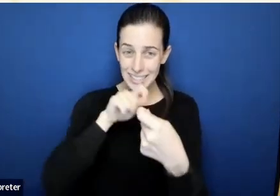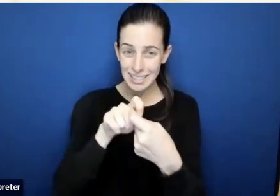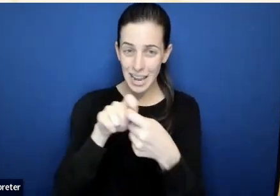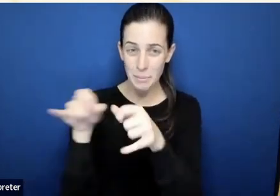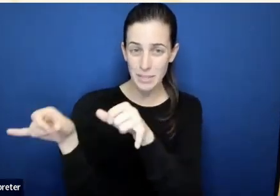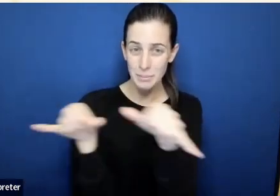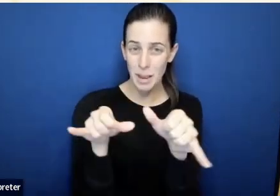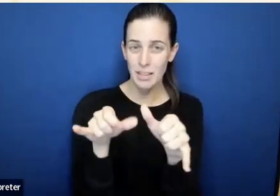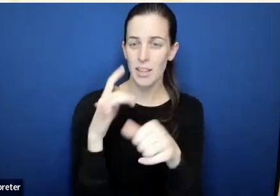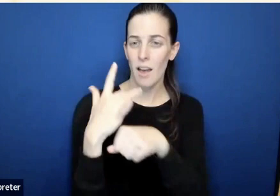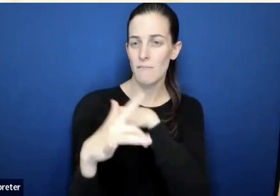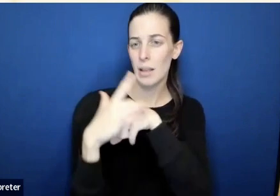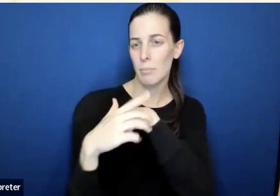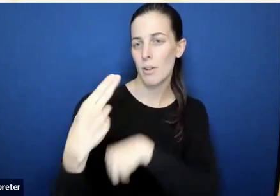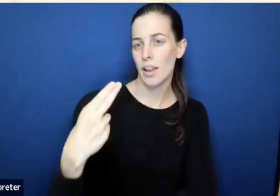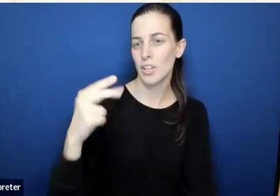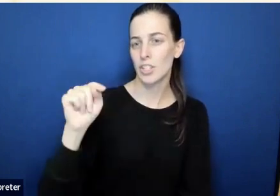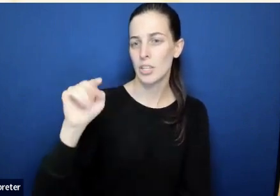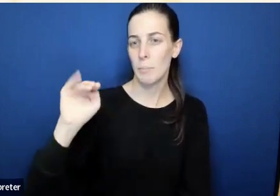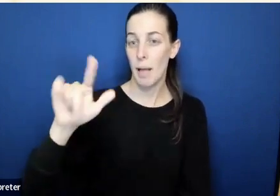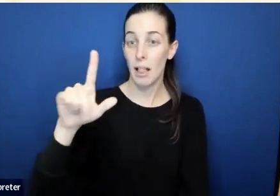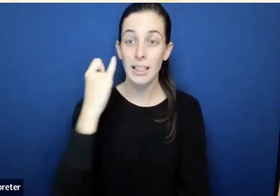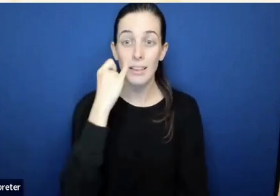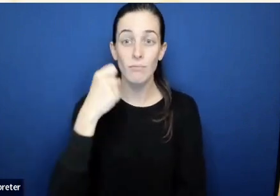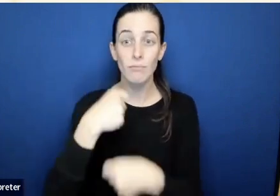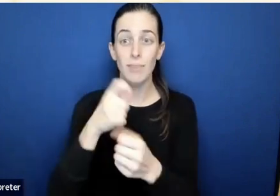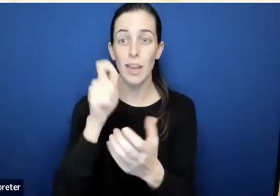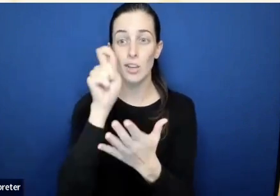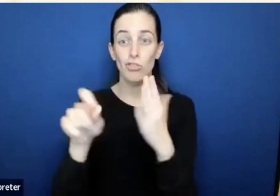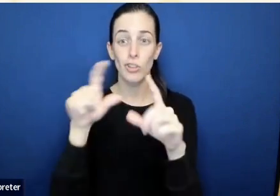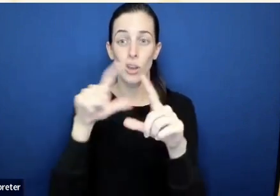So if you have to create a Checkbox, use native input elements